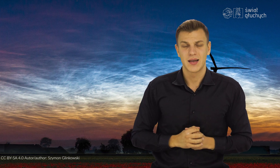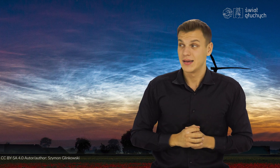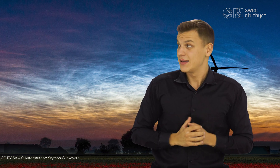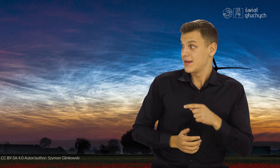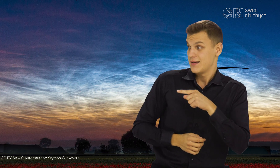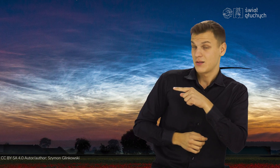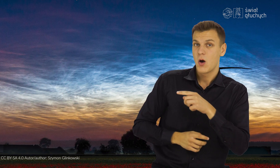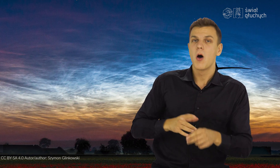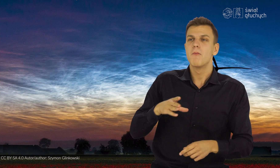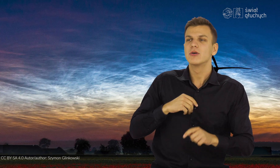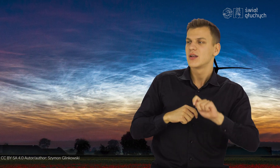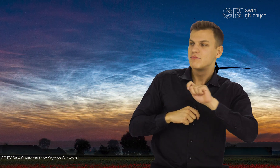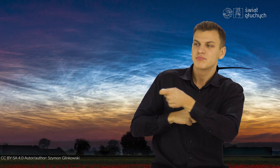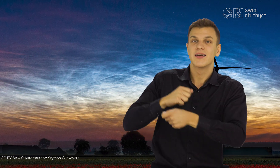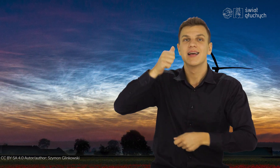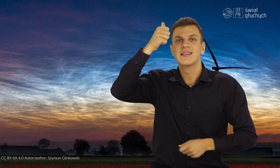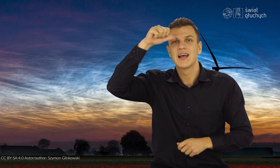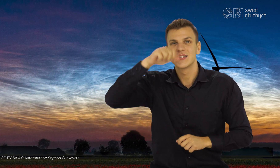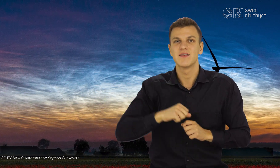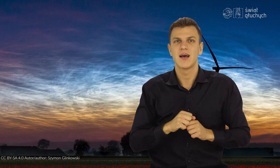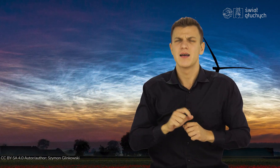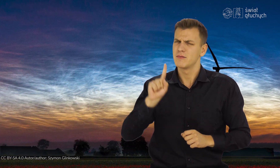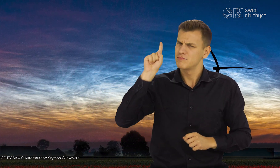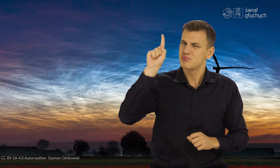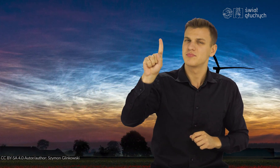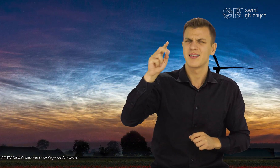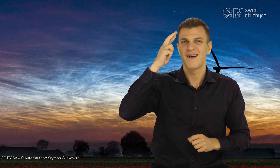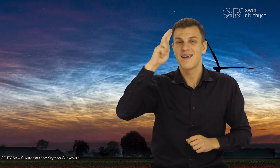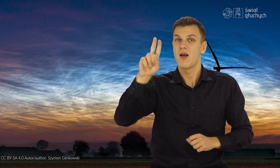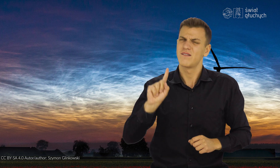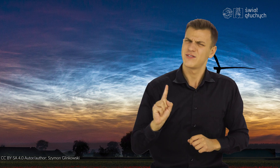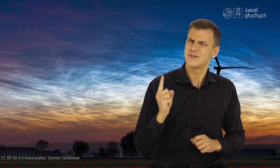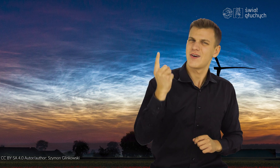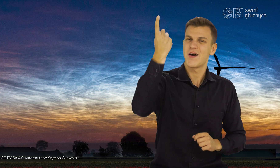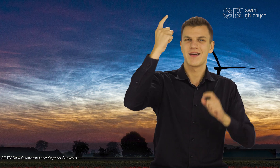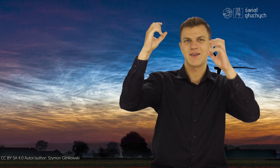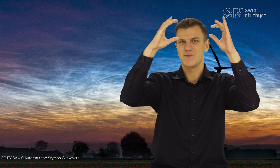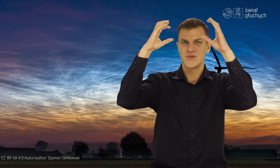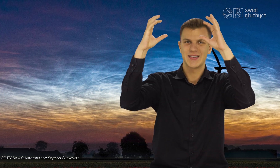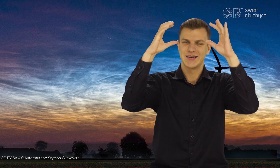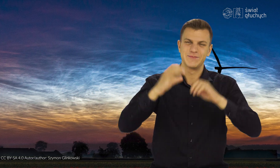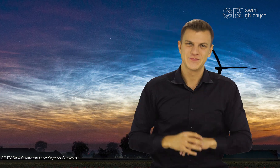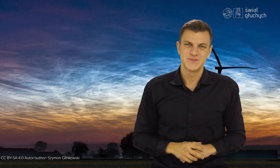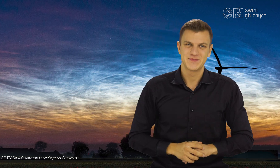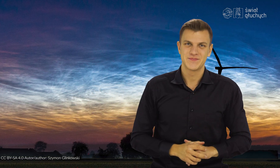Silver clouds are thus the the highest clouds on Earth.